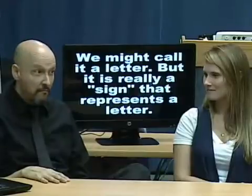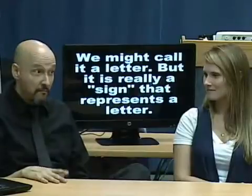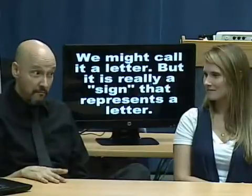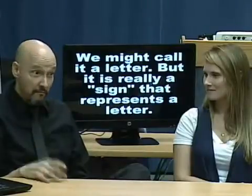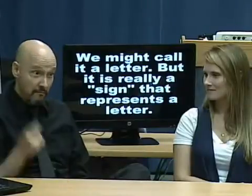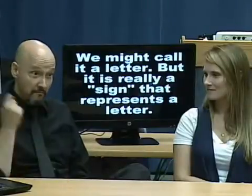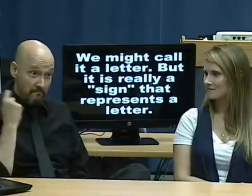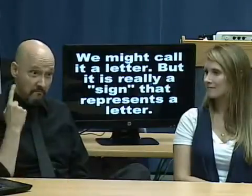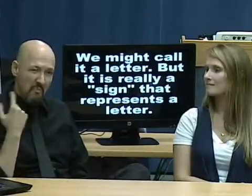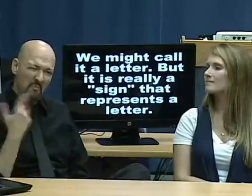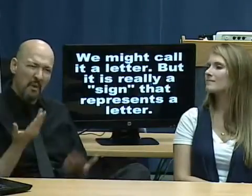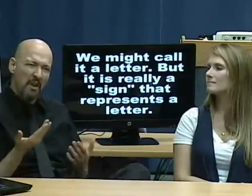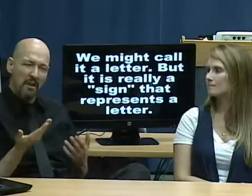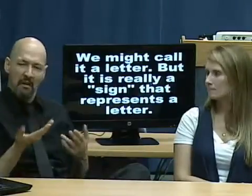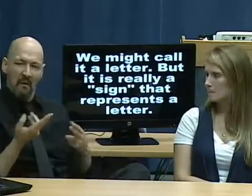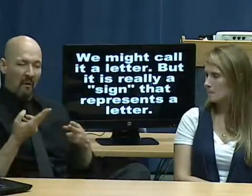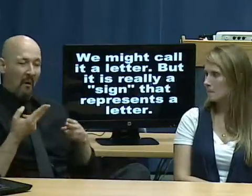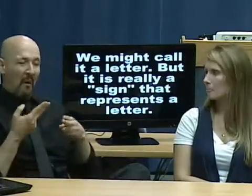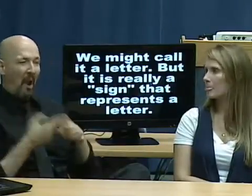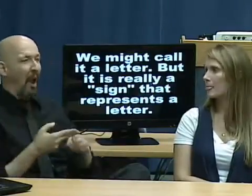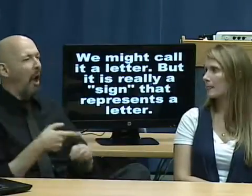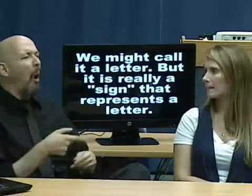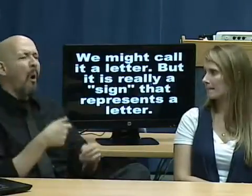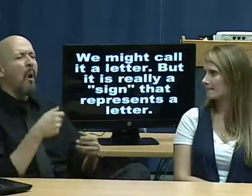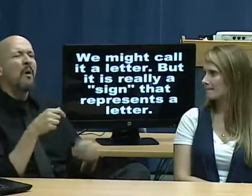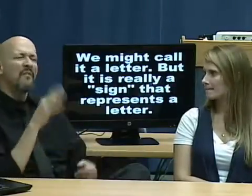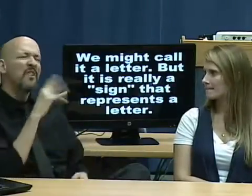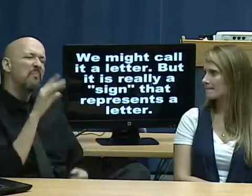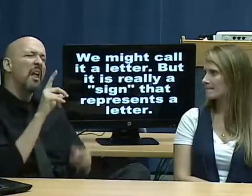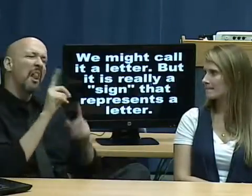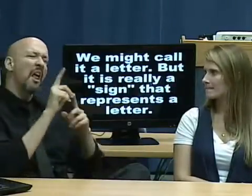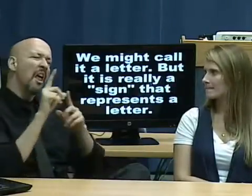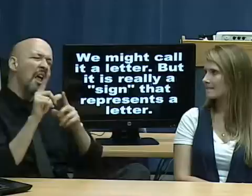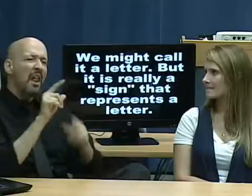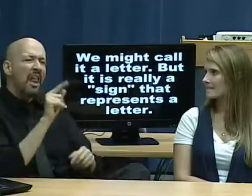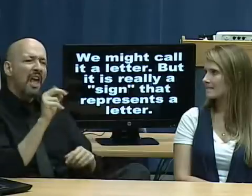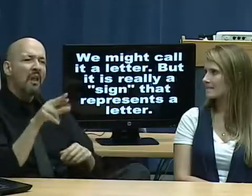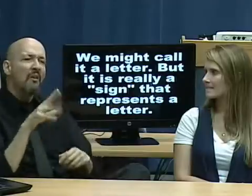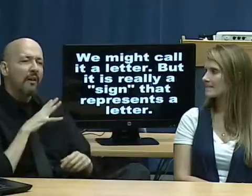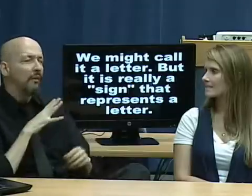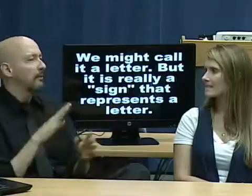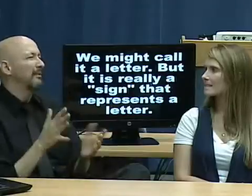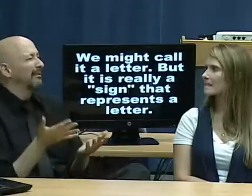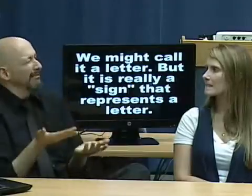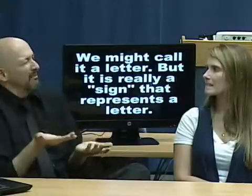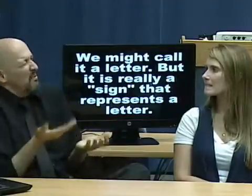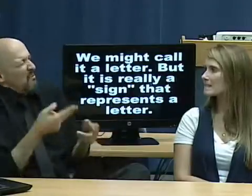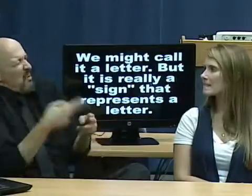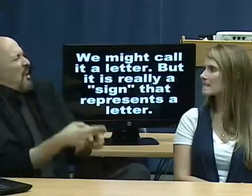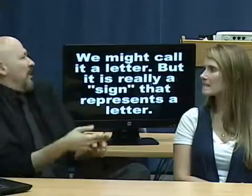Get it? You might call fingerspelling "letters." Fine. You can call it that.